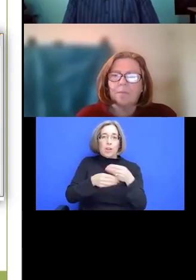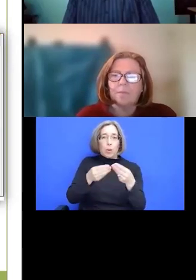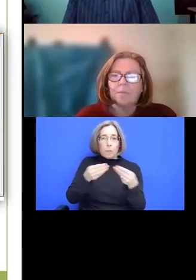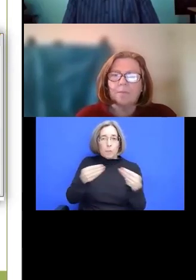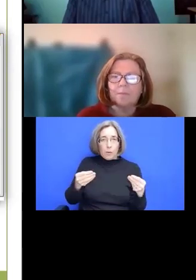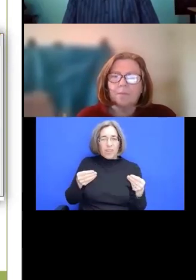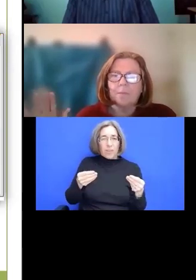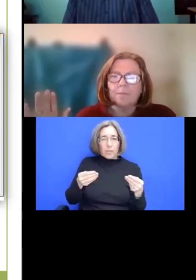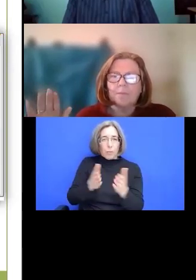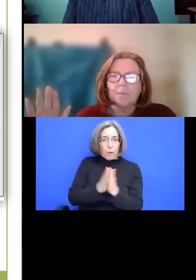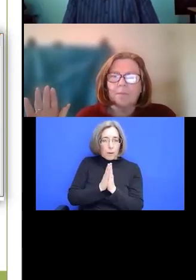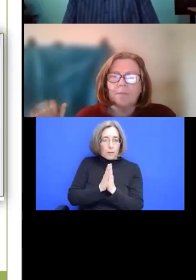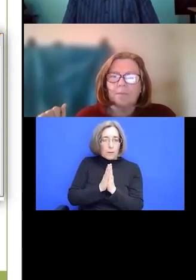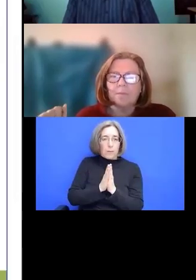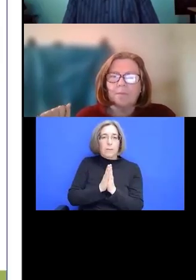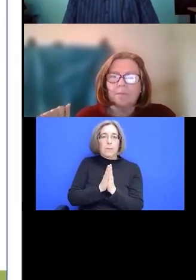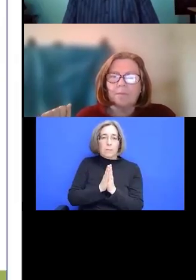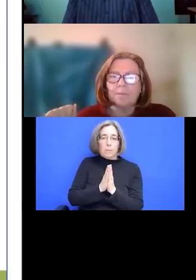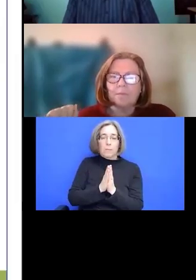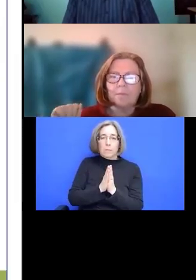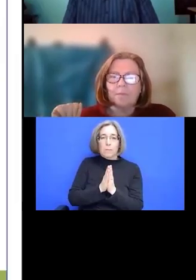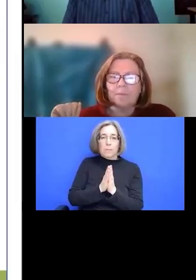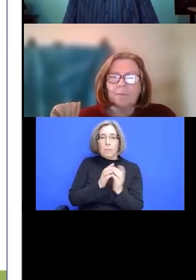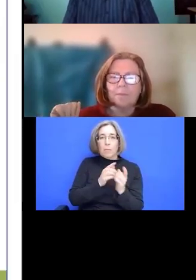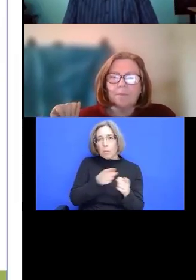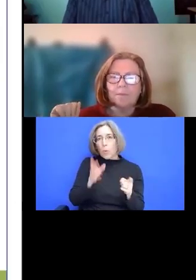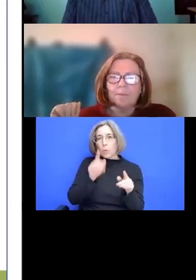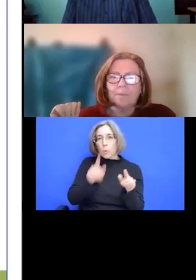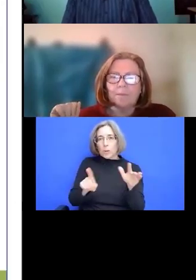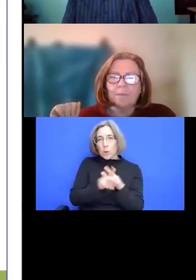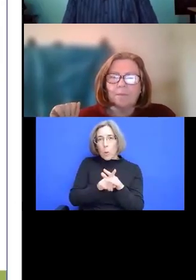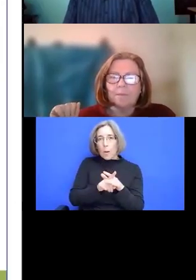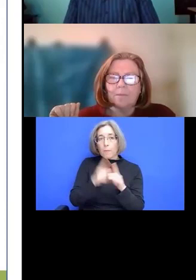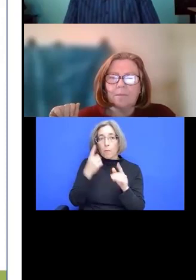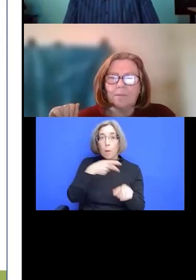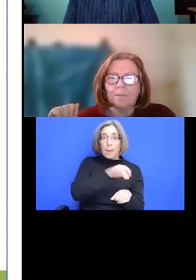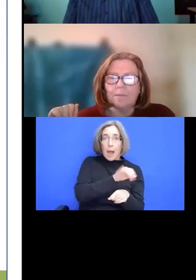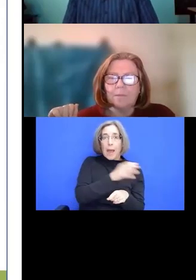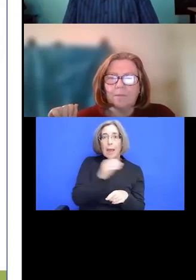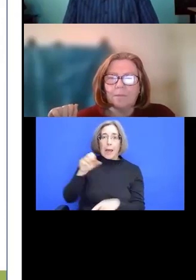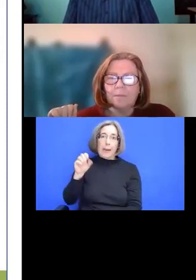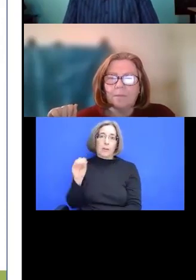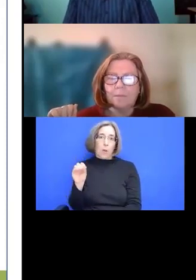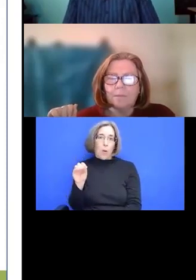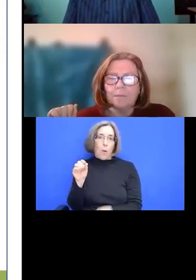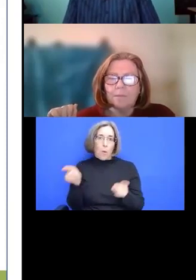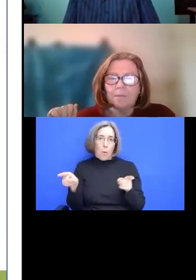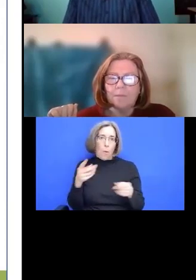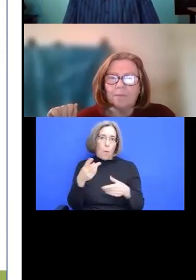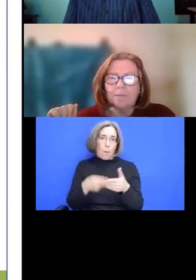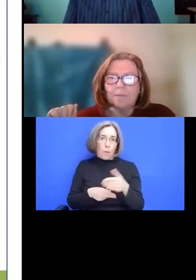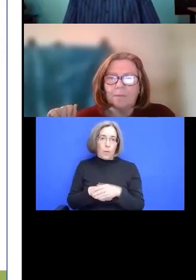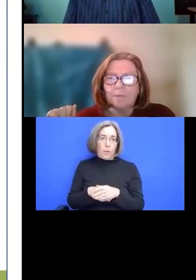And so those are going to show up in both the PI and the SO status screens. And that brings us to the end.